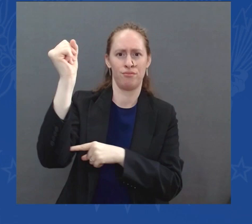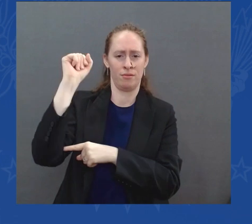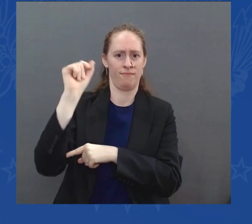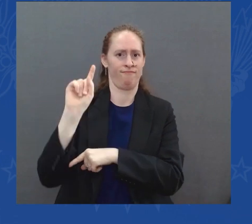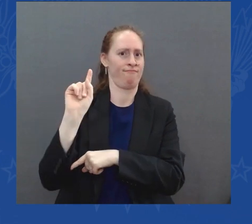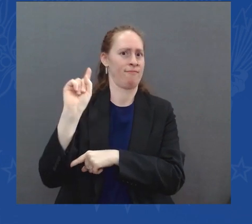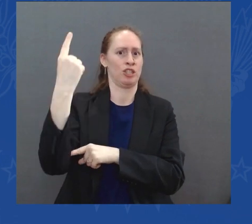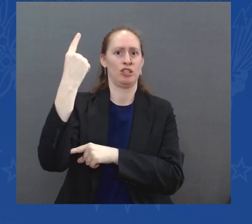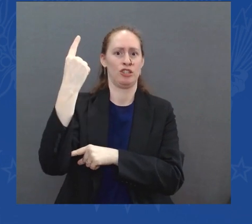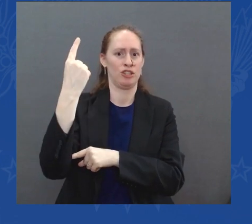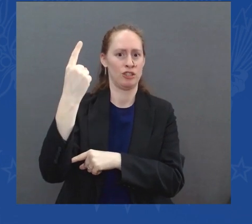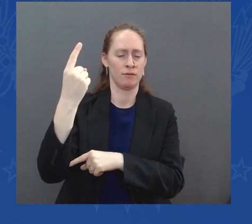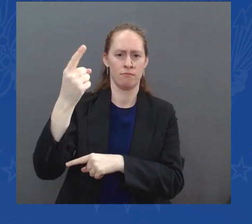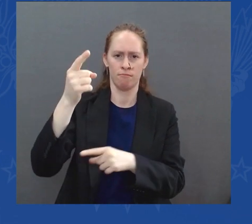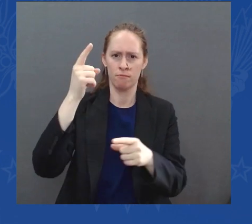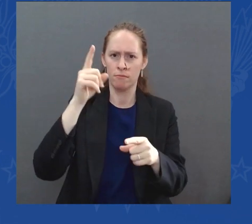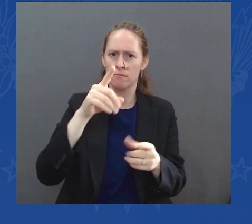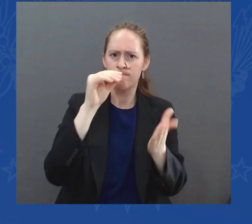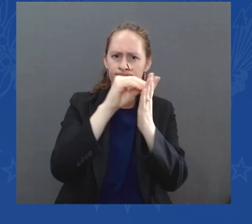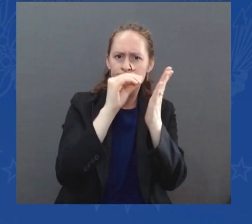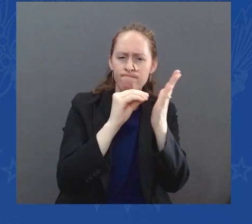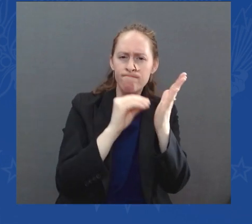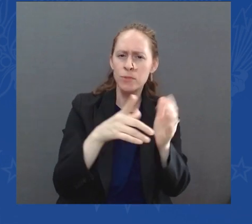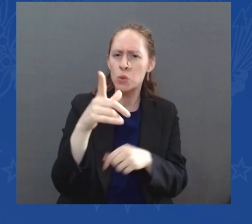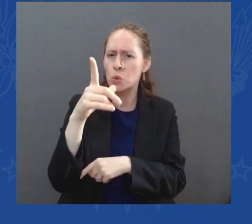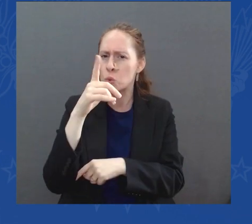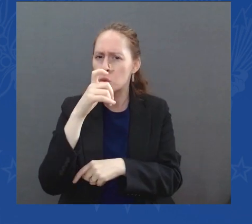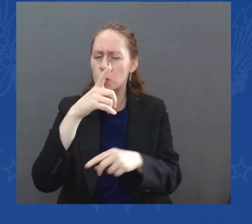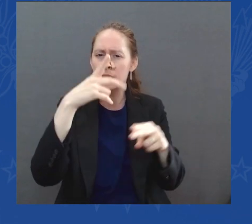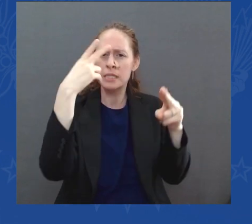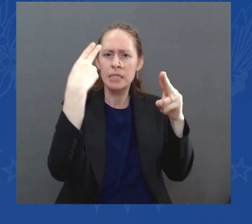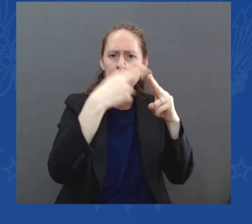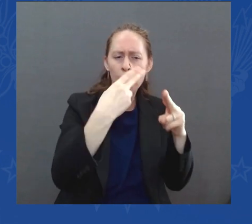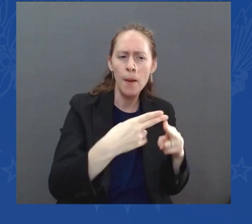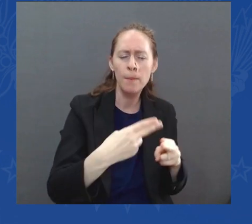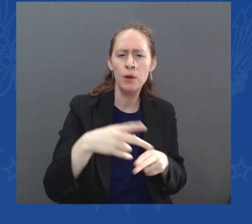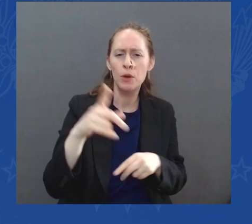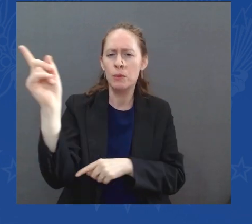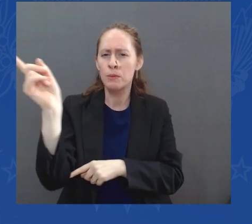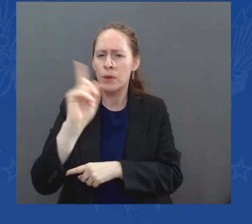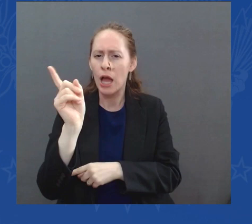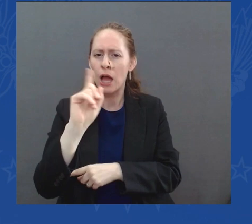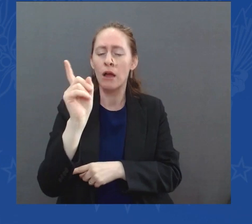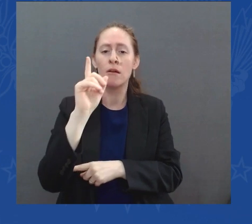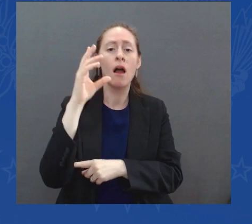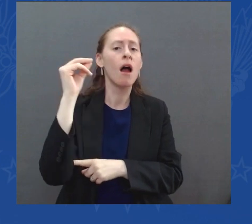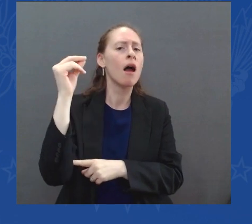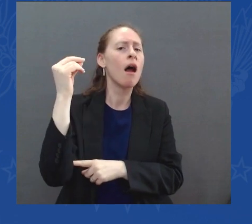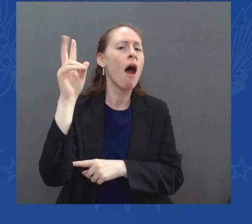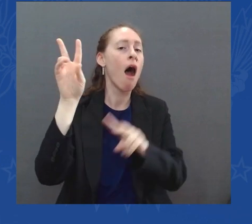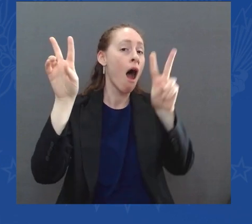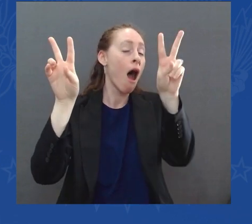and excuses used to justify lynchings. She wrote articles and pamphlets